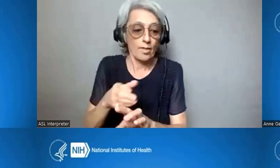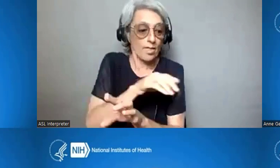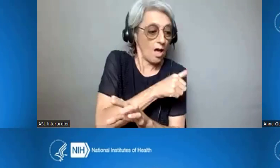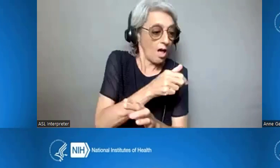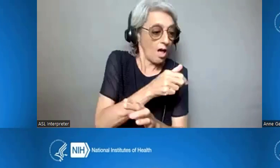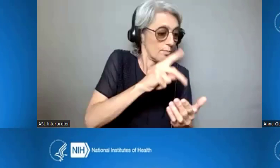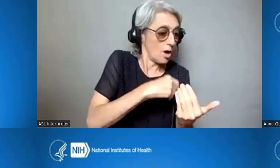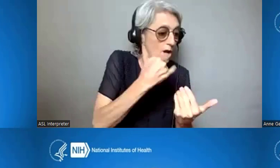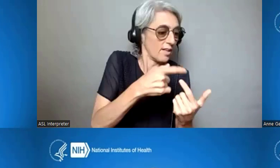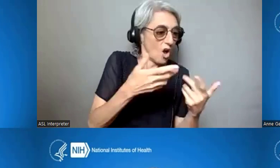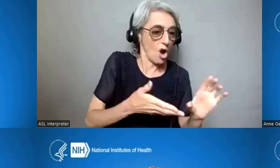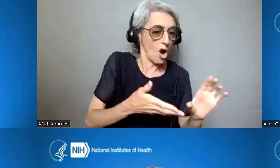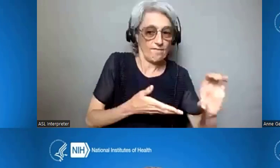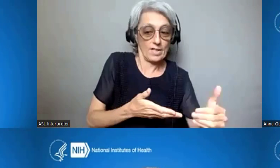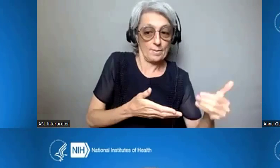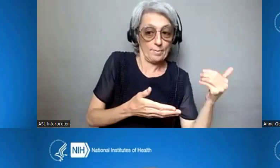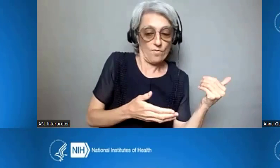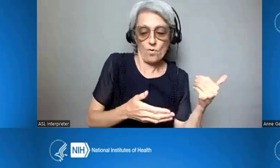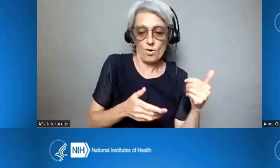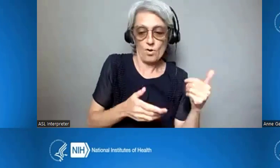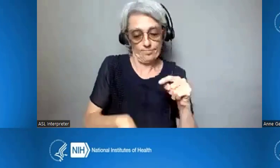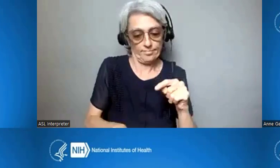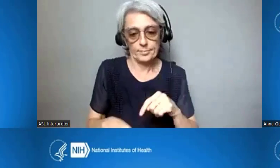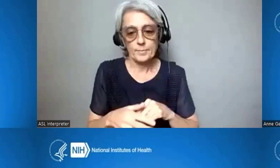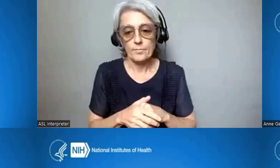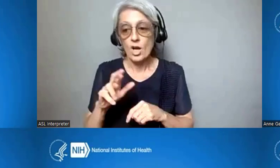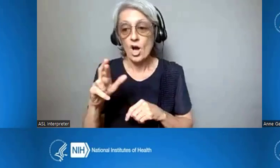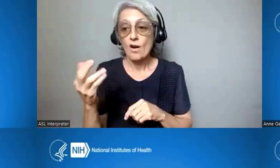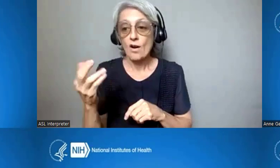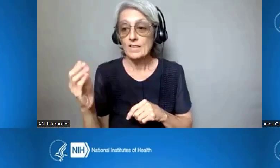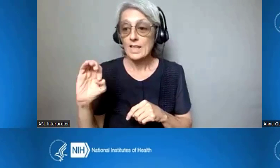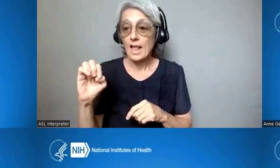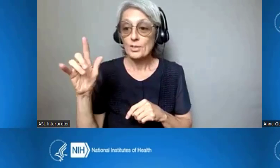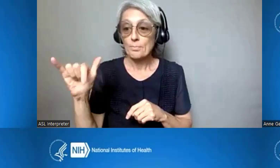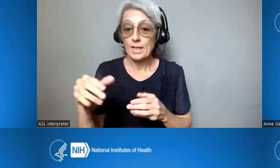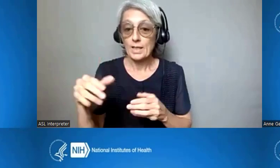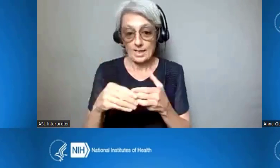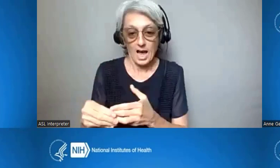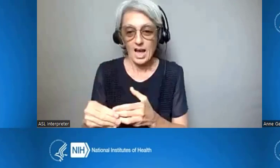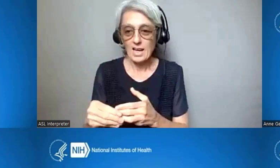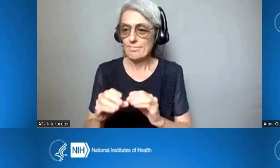If you look at the R15 eligibility guidance, it actually states that a PI may not be the PI